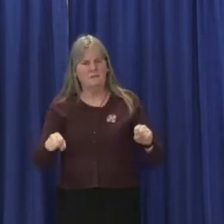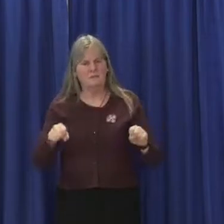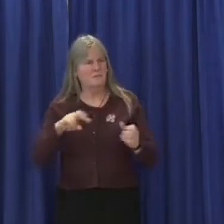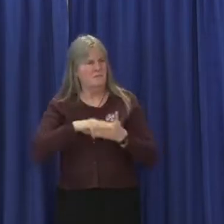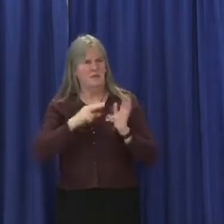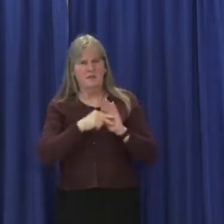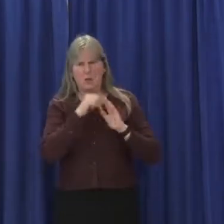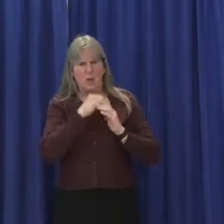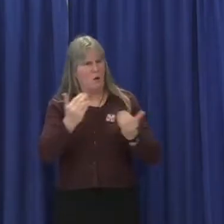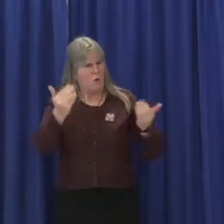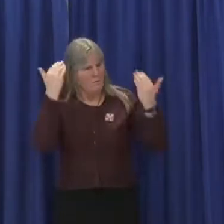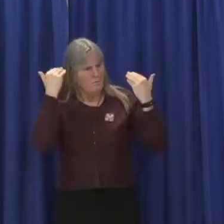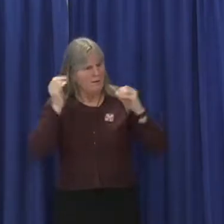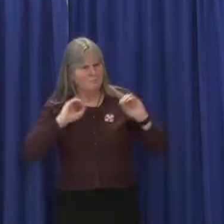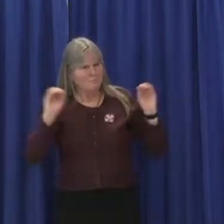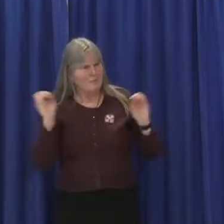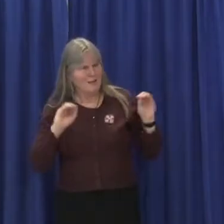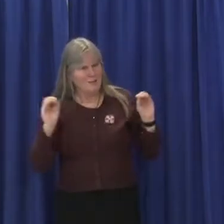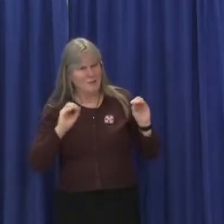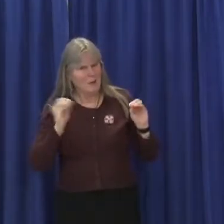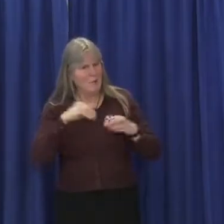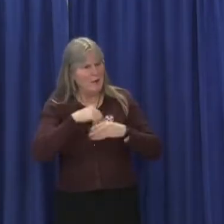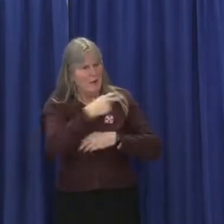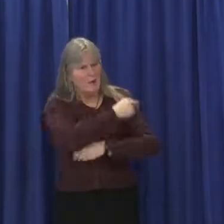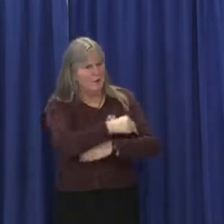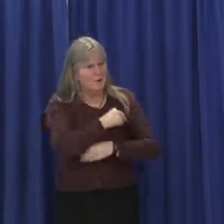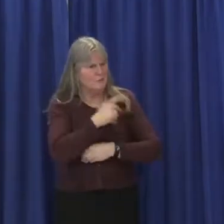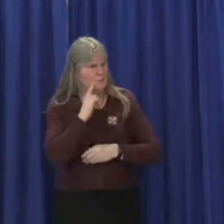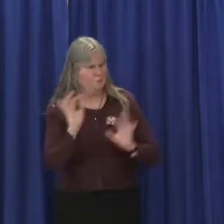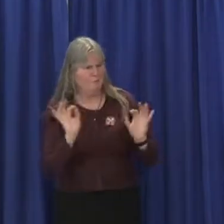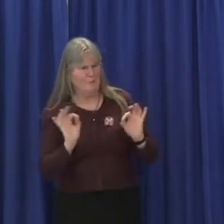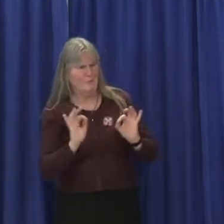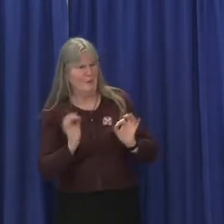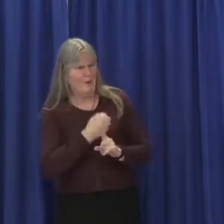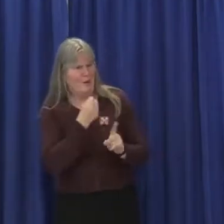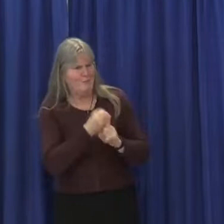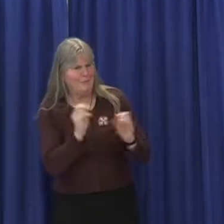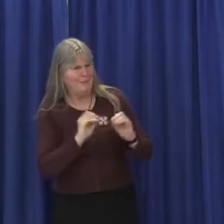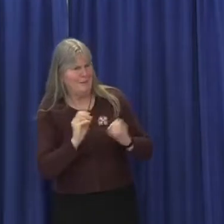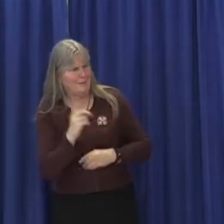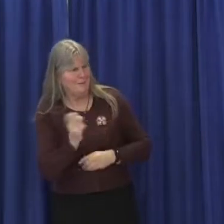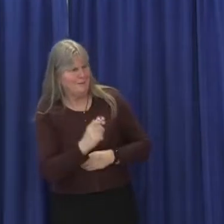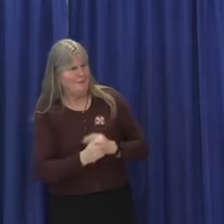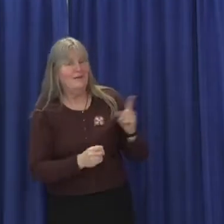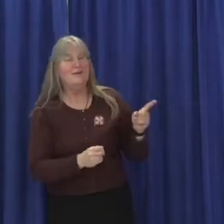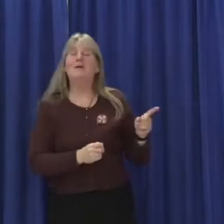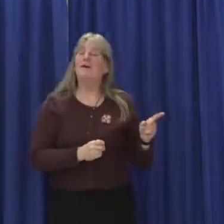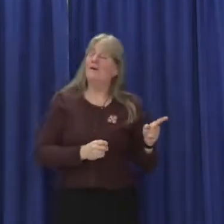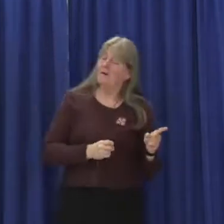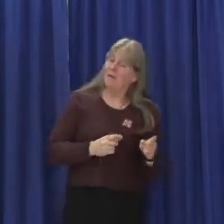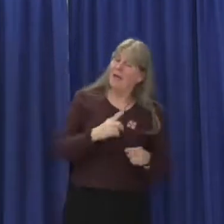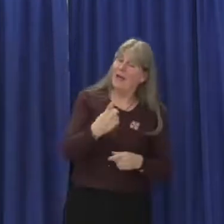like there's any strain on the capacity. Tim, thank you so much for this question, because this is one of the